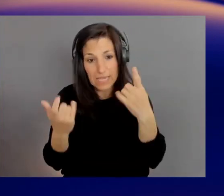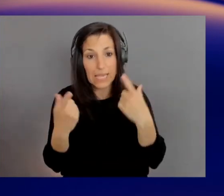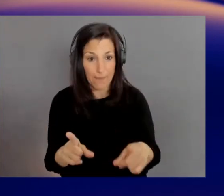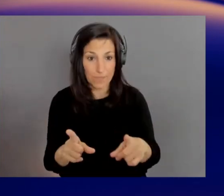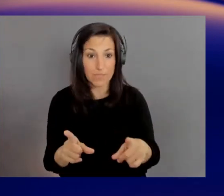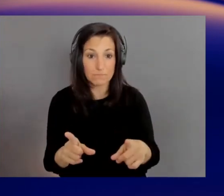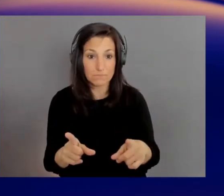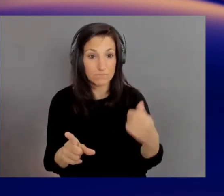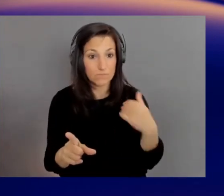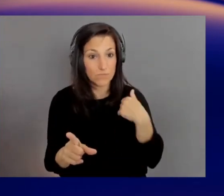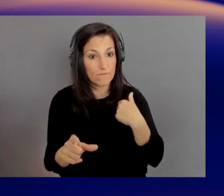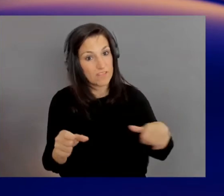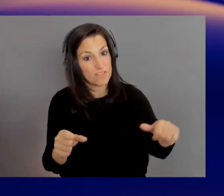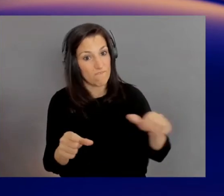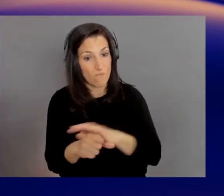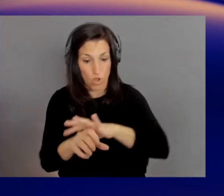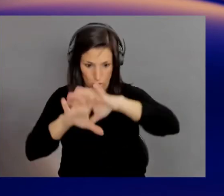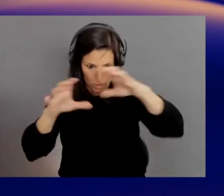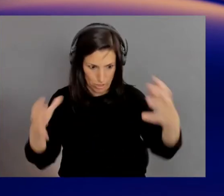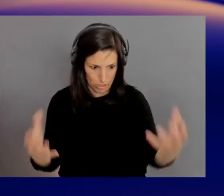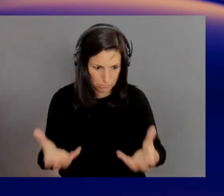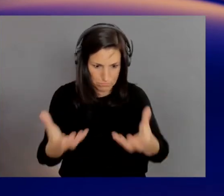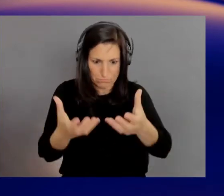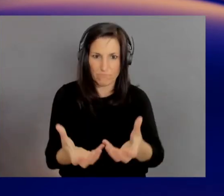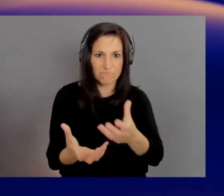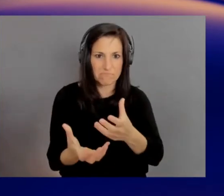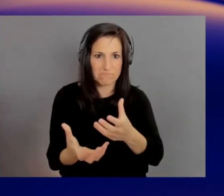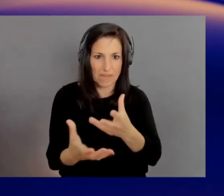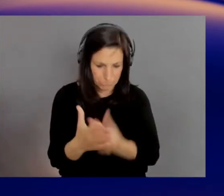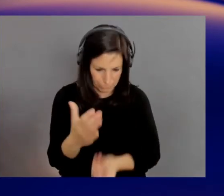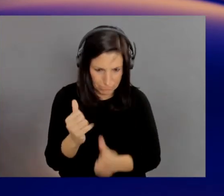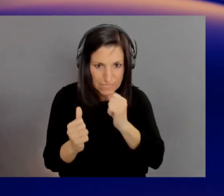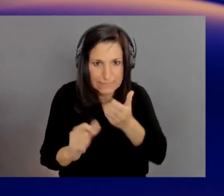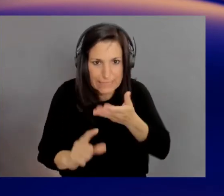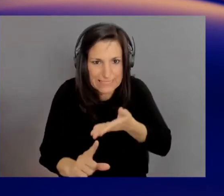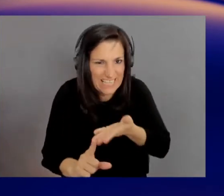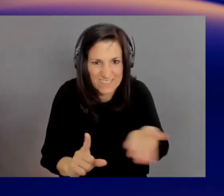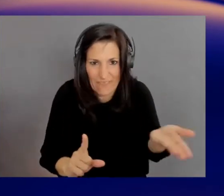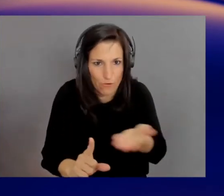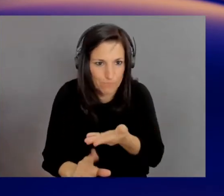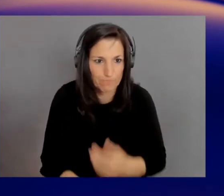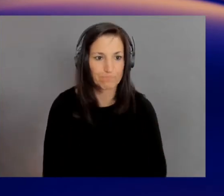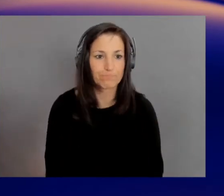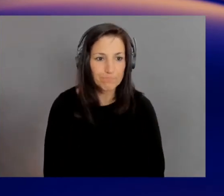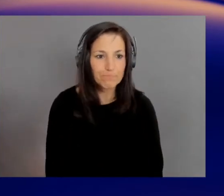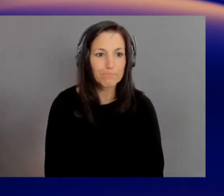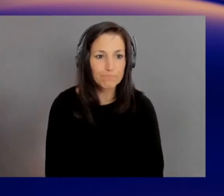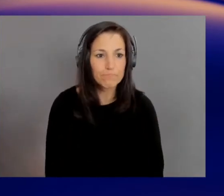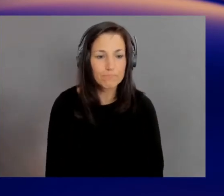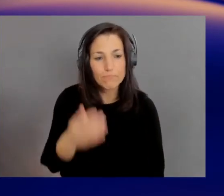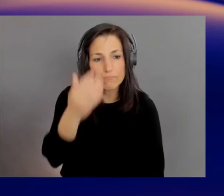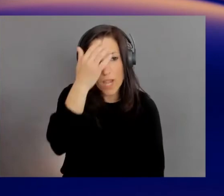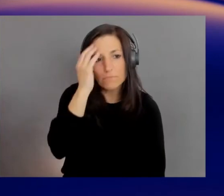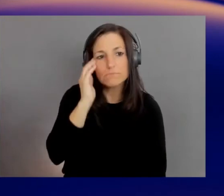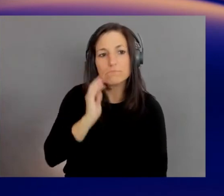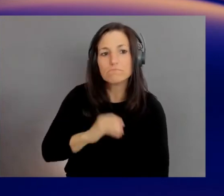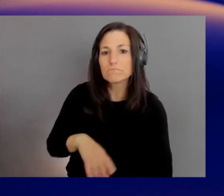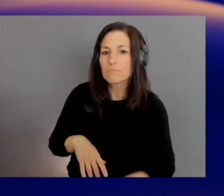unicorn that doesn't necessarily exist, right? Yeah Yeah. Totally, I mean I think a lot of learning's from both sides to join